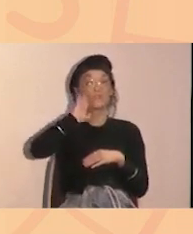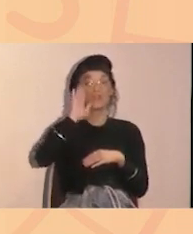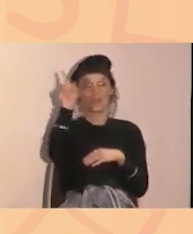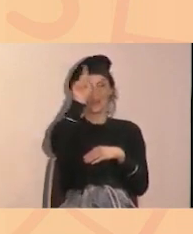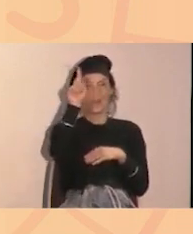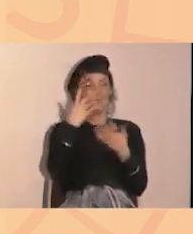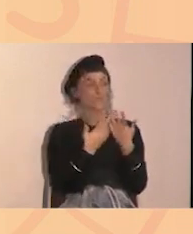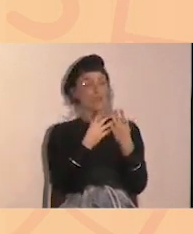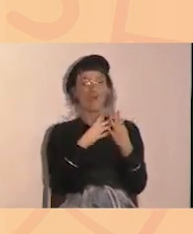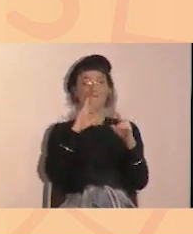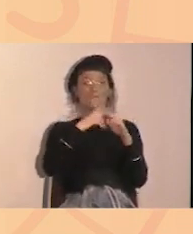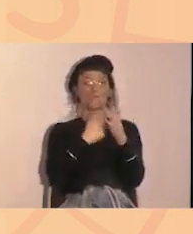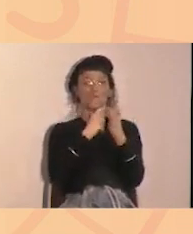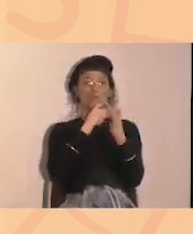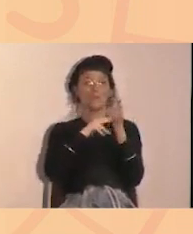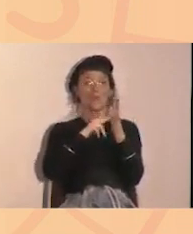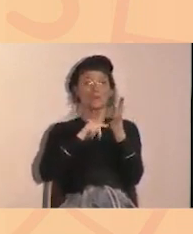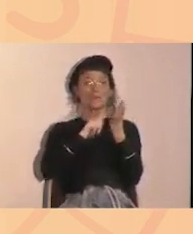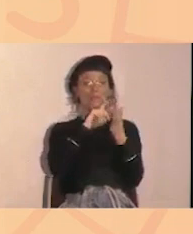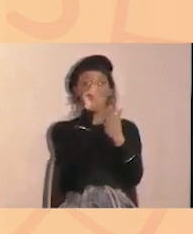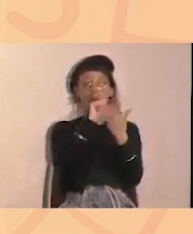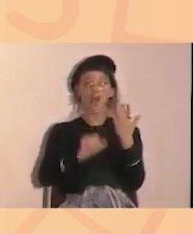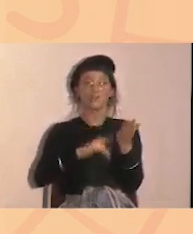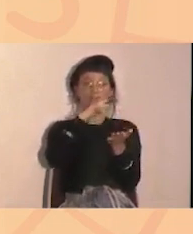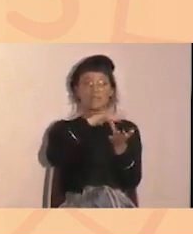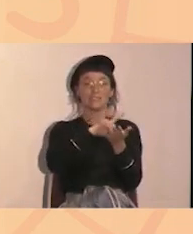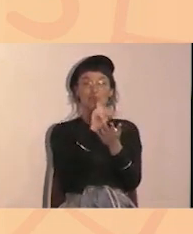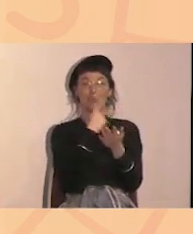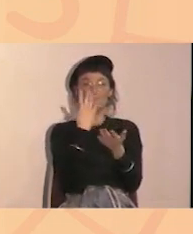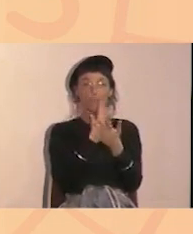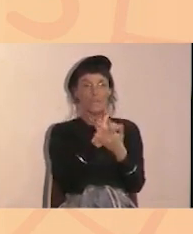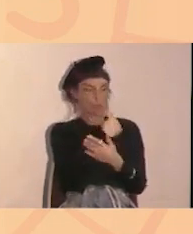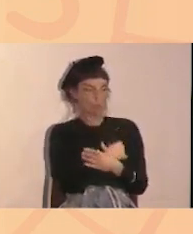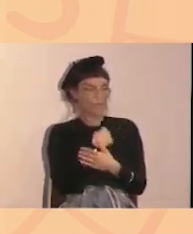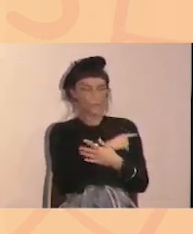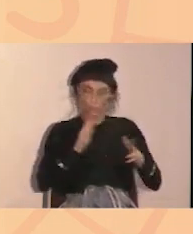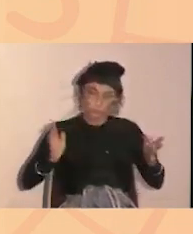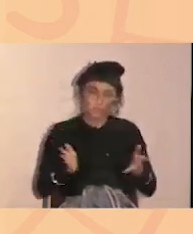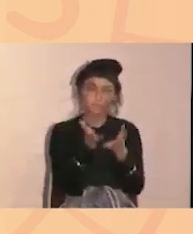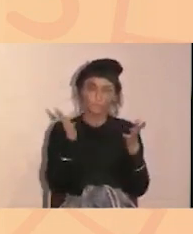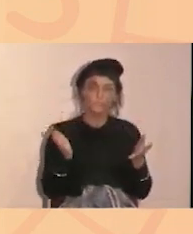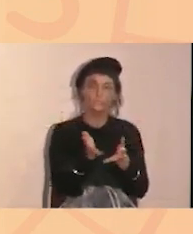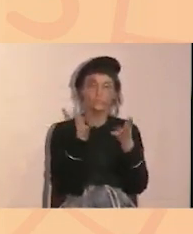to amplifying voices of communities that have for too long had to fight for real estate in cultural spaces.